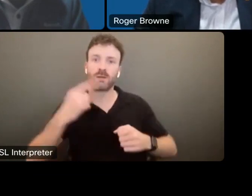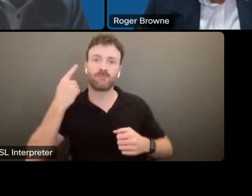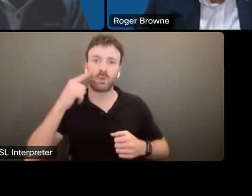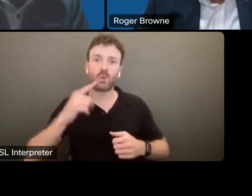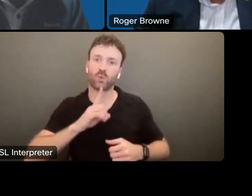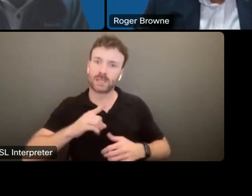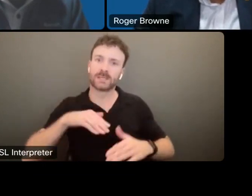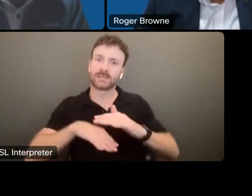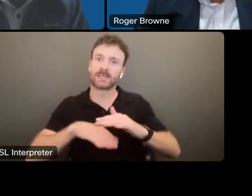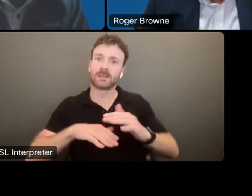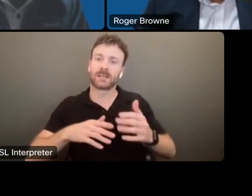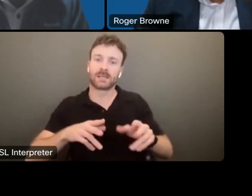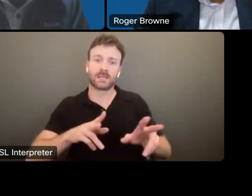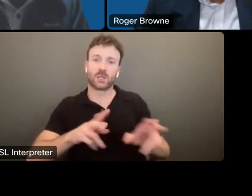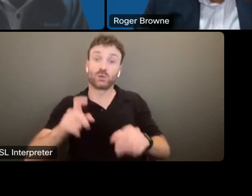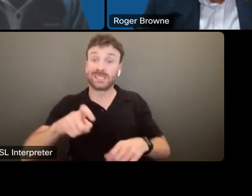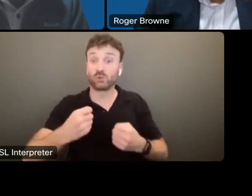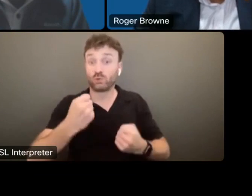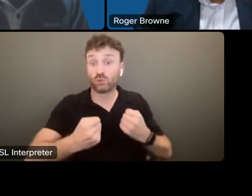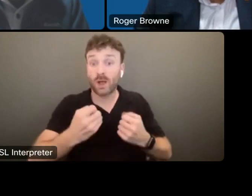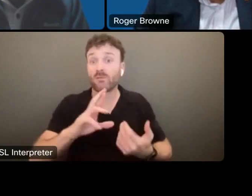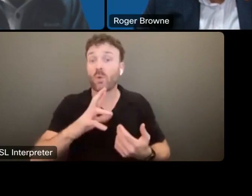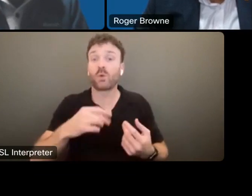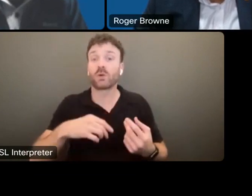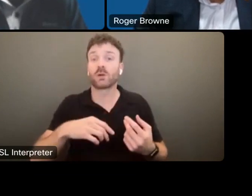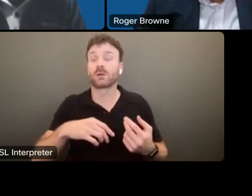to drive as well as facilitating EMS